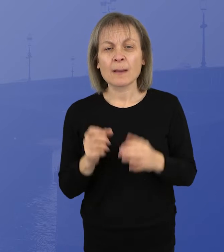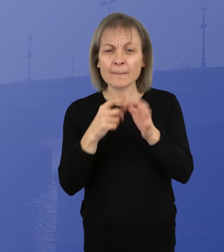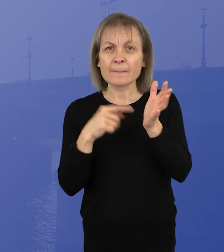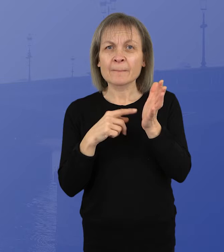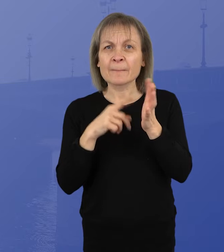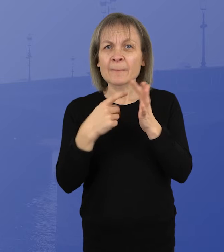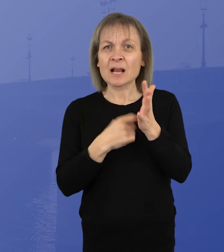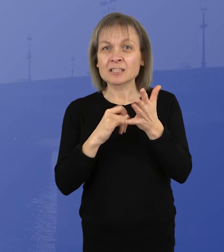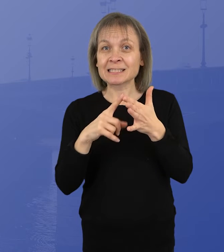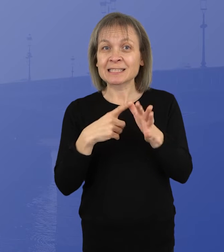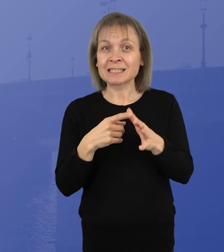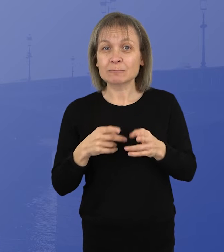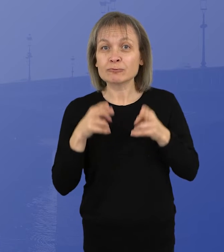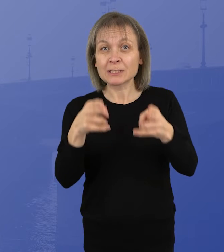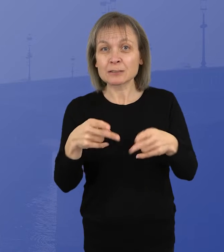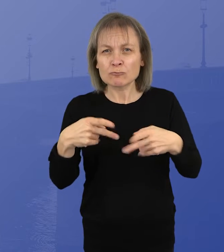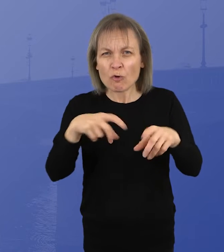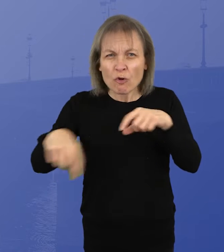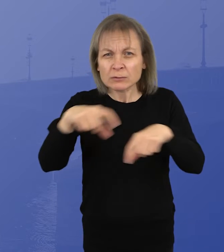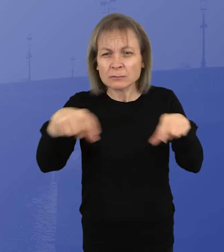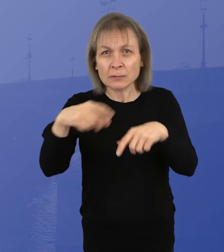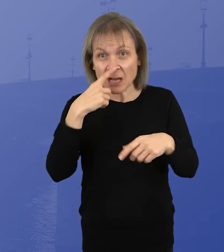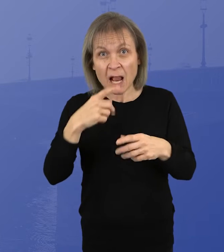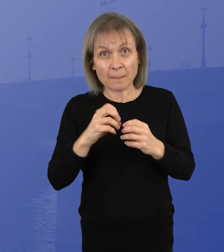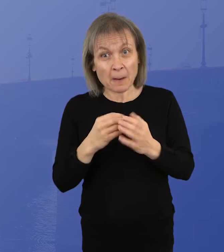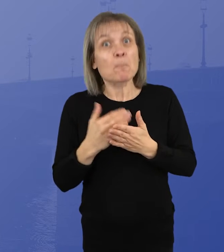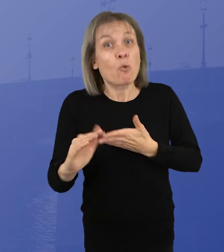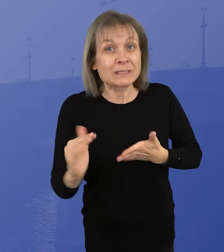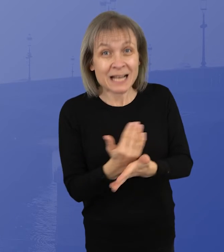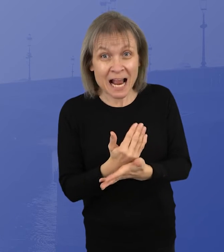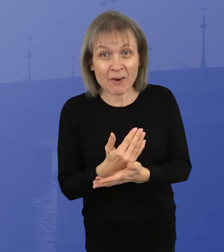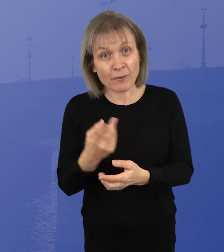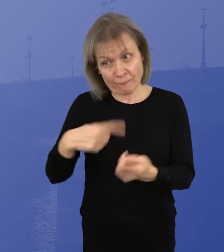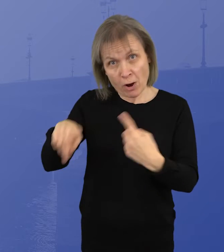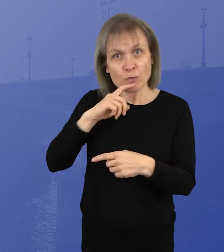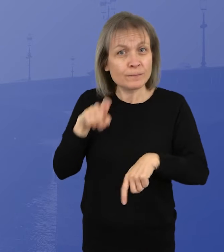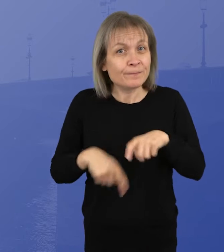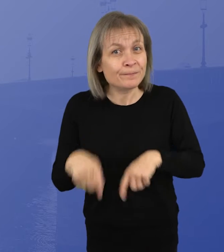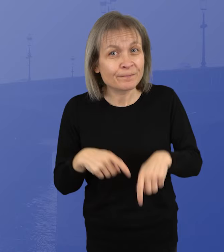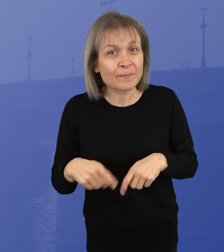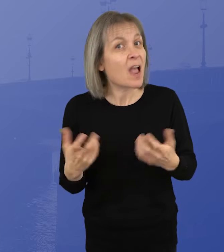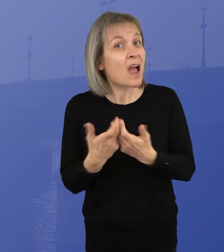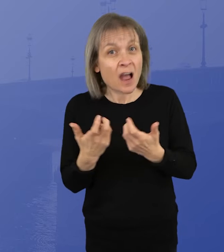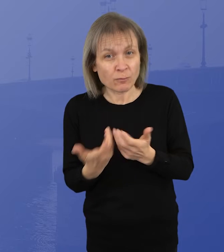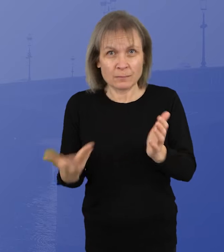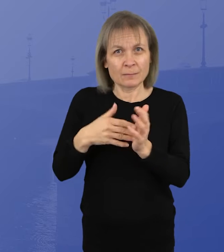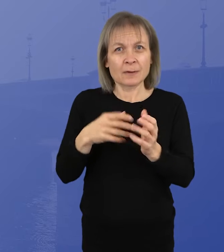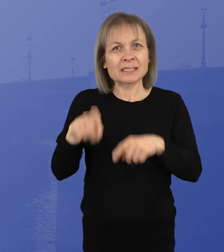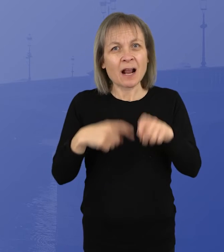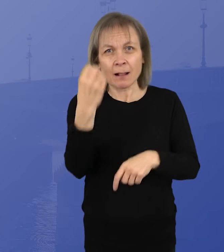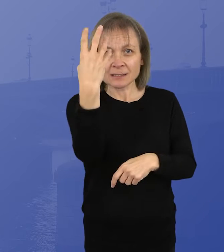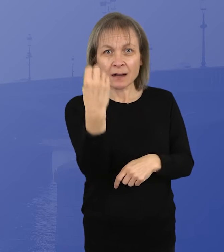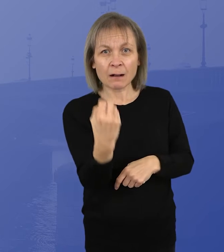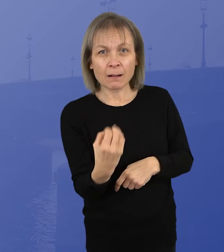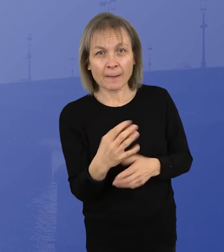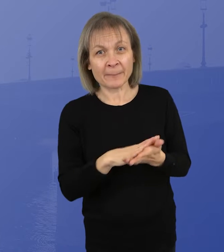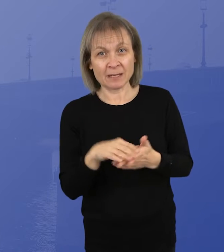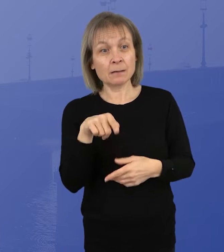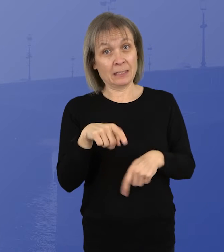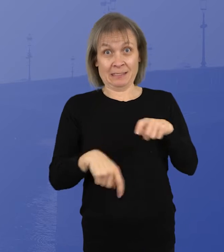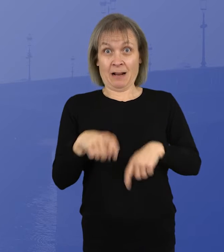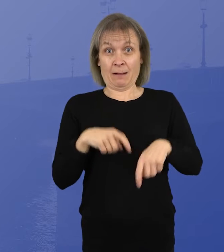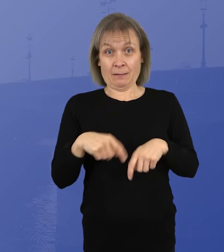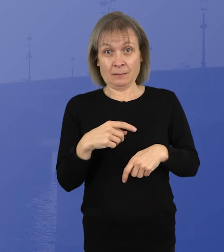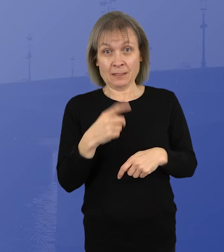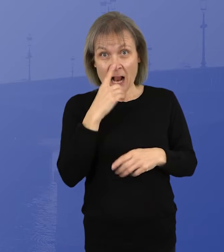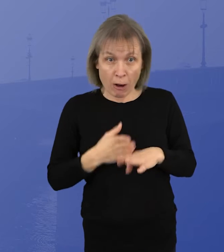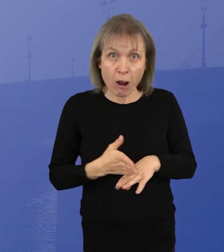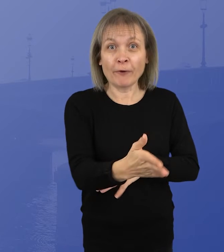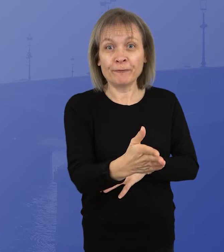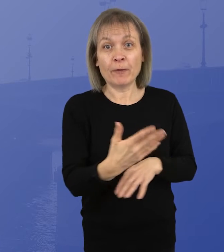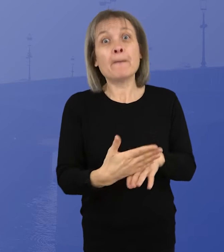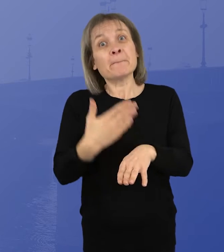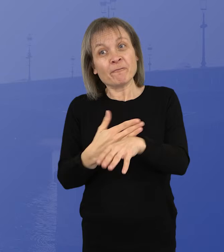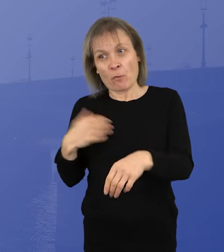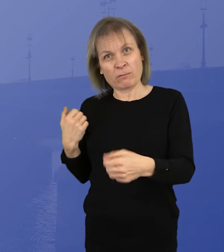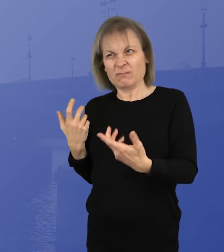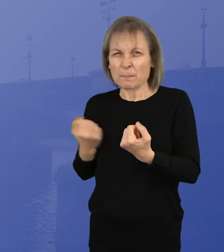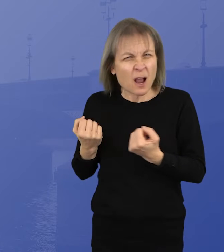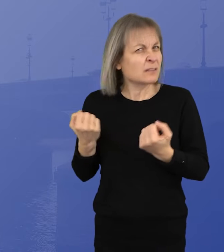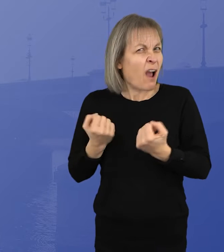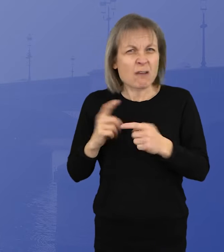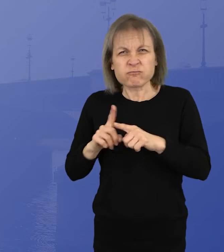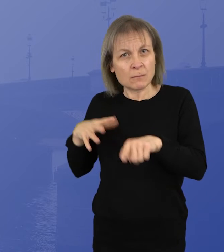The roads around Battersea Bridge could be safer for cyclists by fitting more cycle signals so that cyclists can move off before other vehicles,